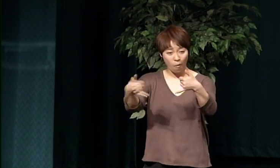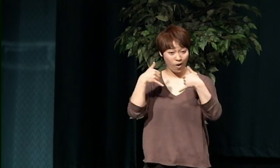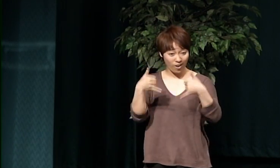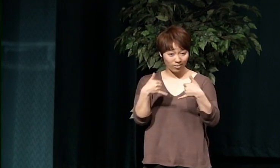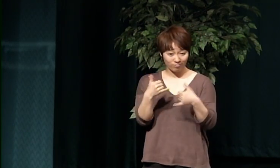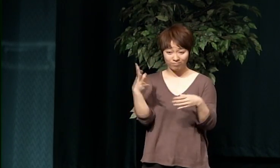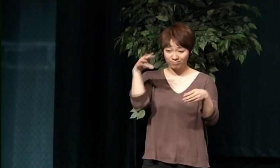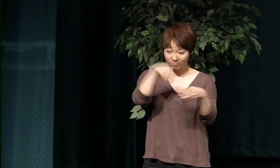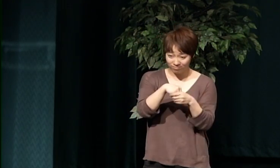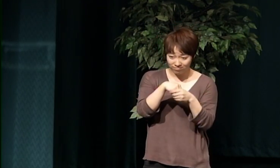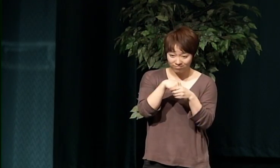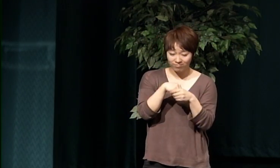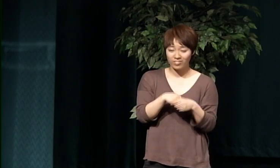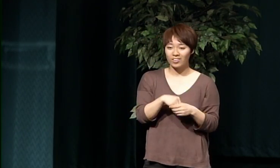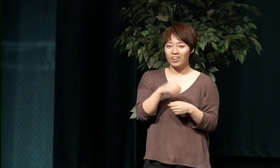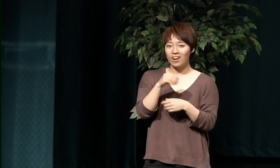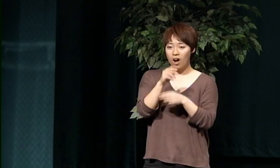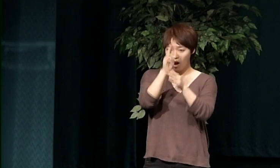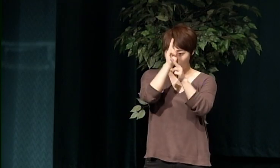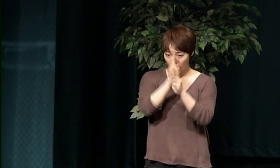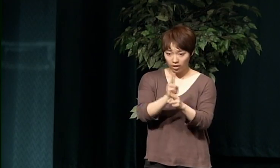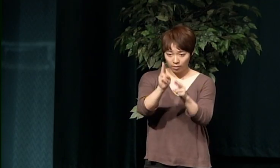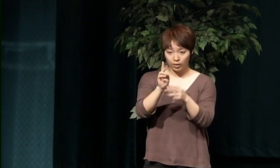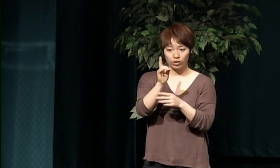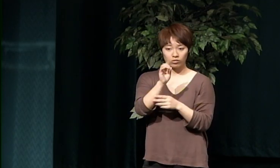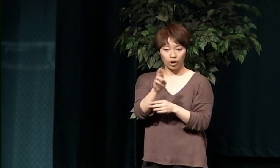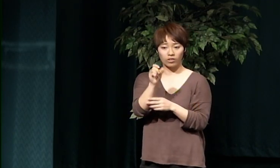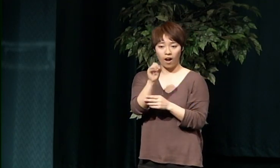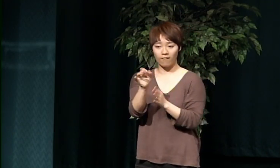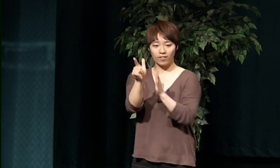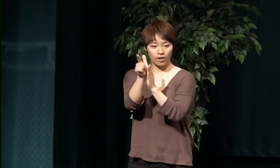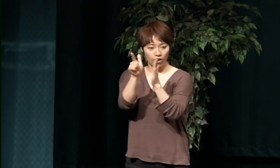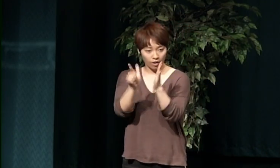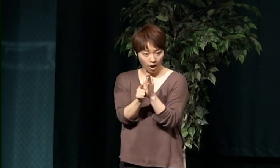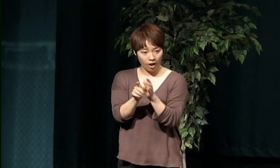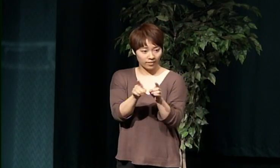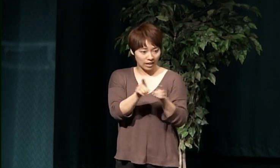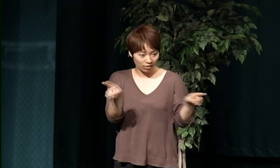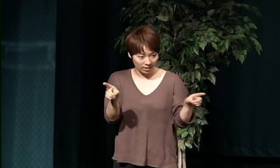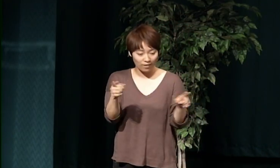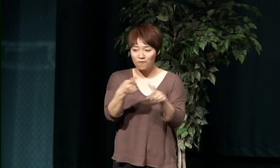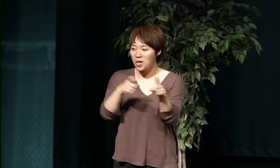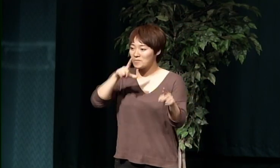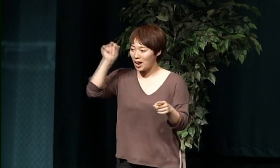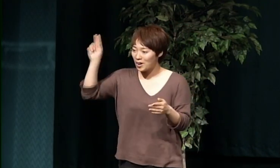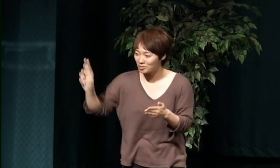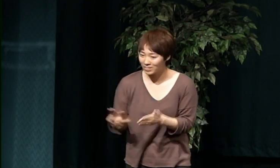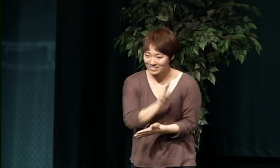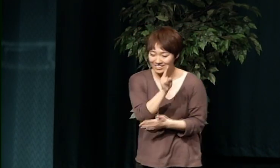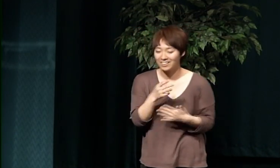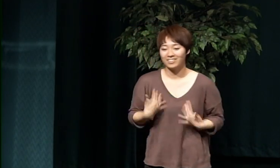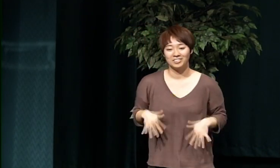She has received innumerable awards,